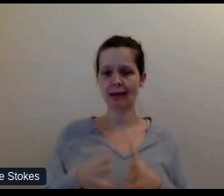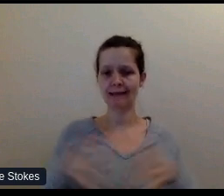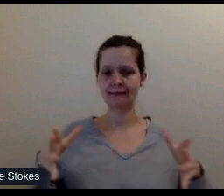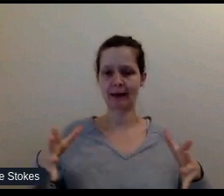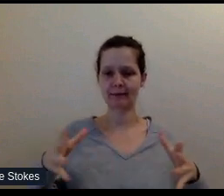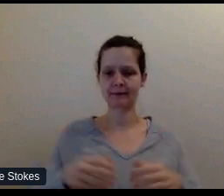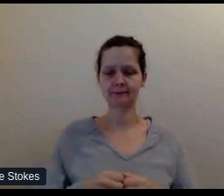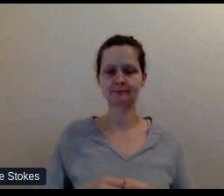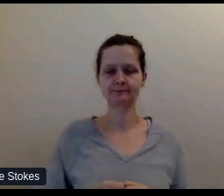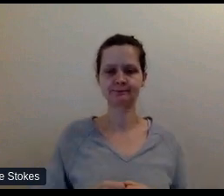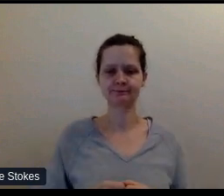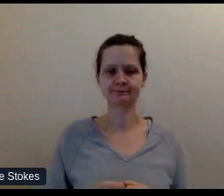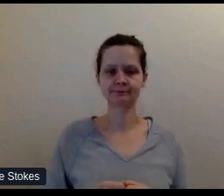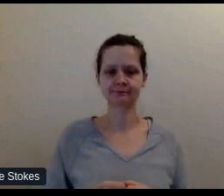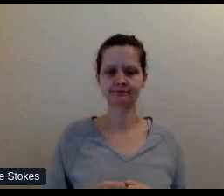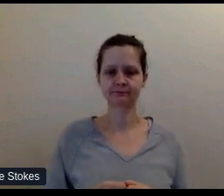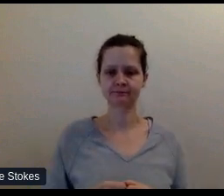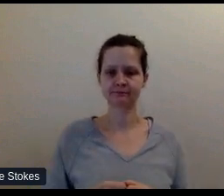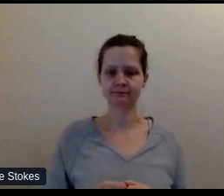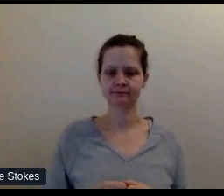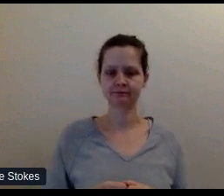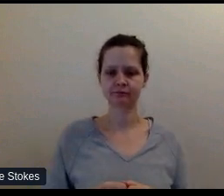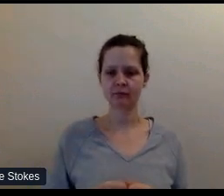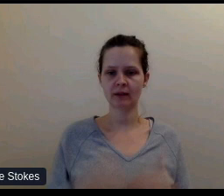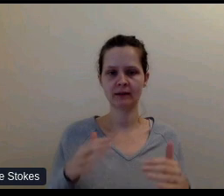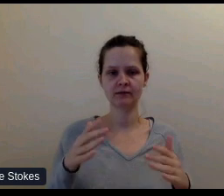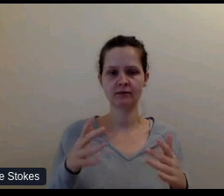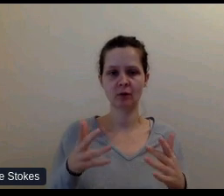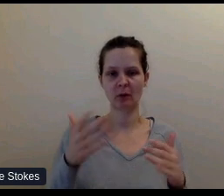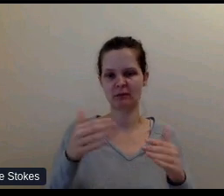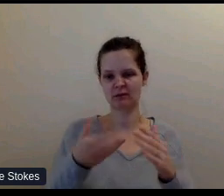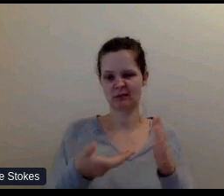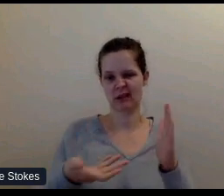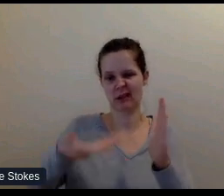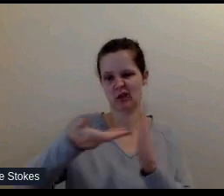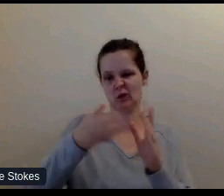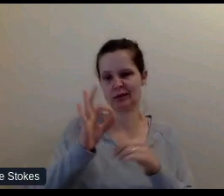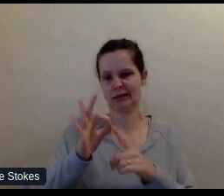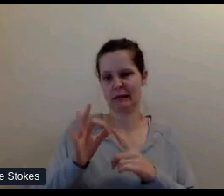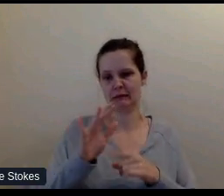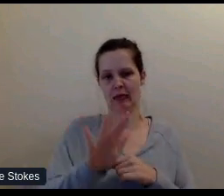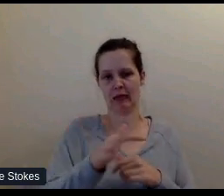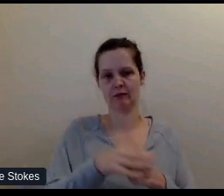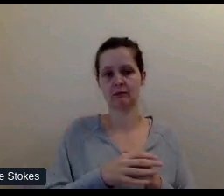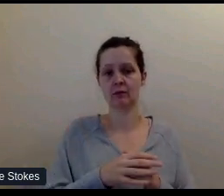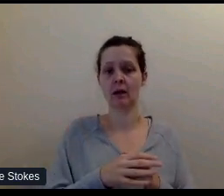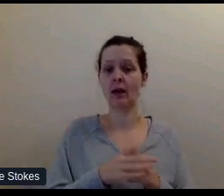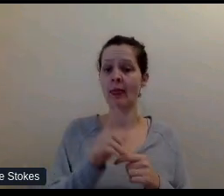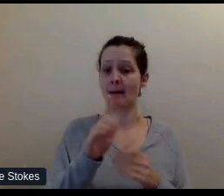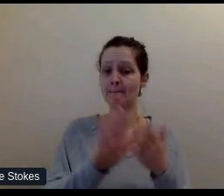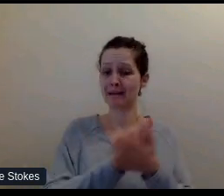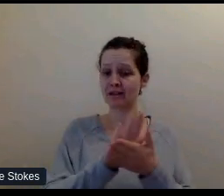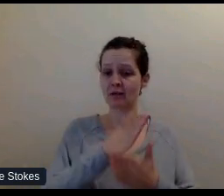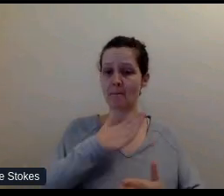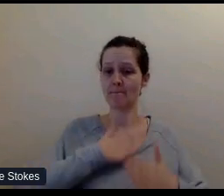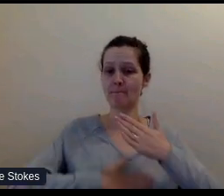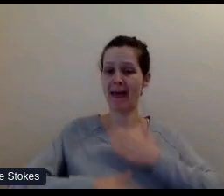We just put it inside the details there. So that gives you behaviour free, you know it's keyboard accessible